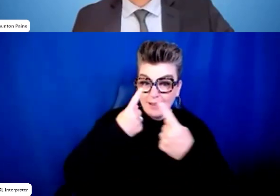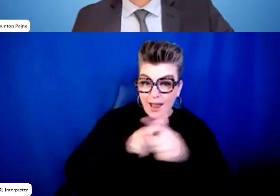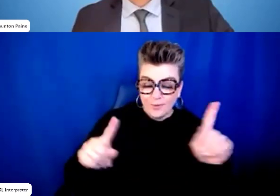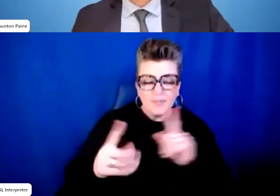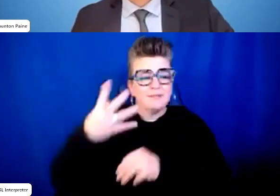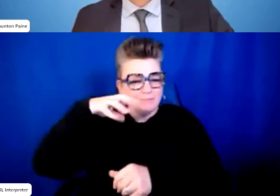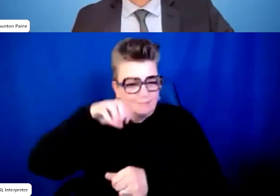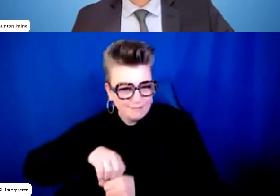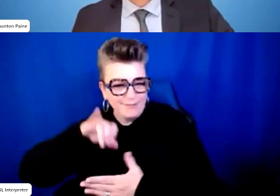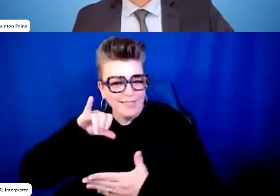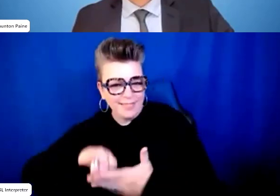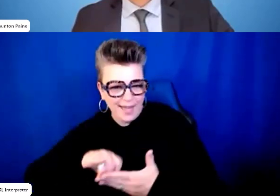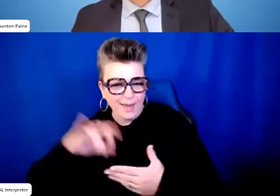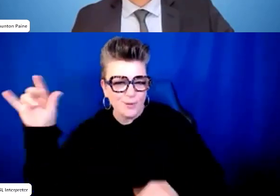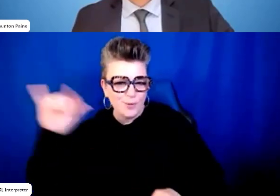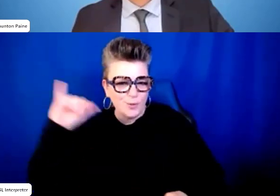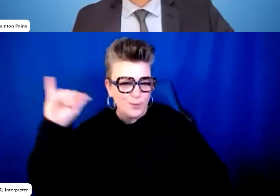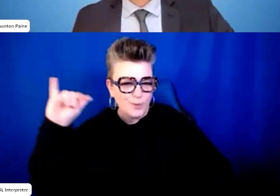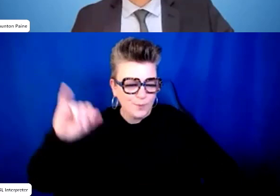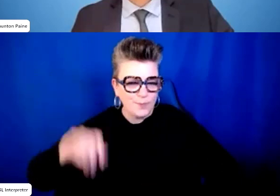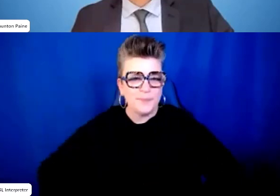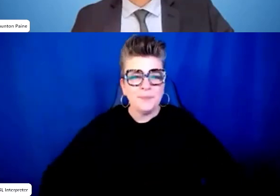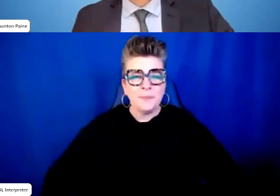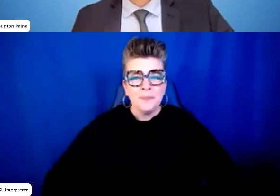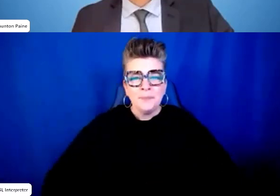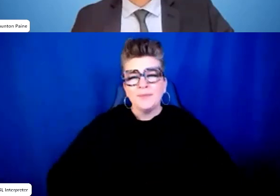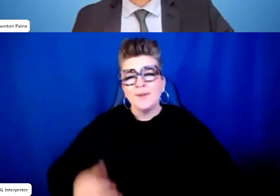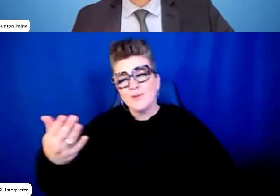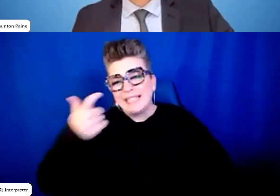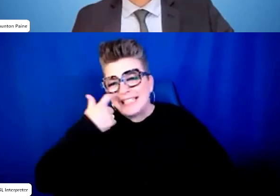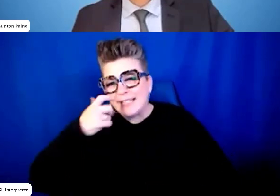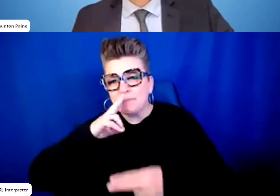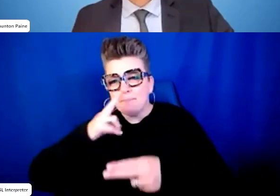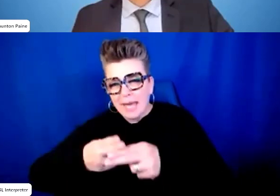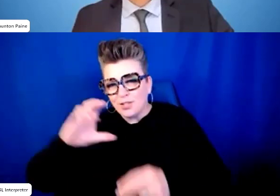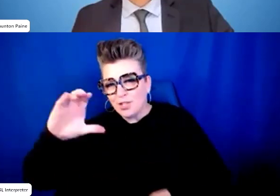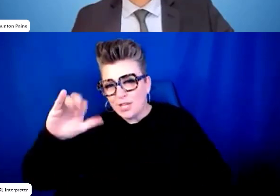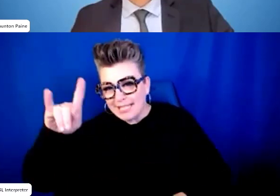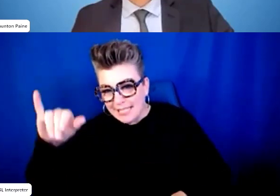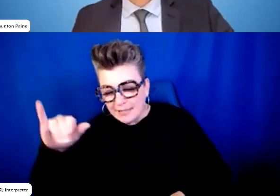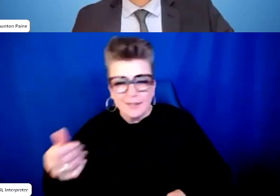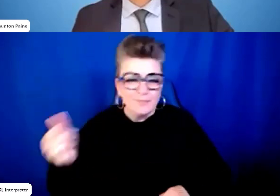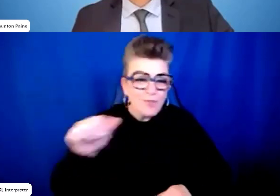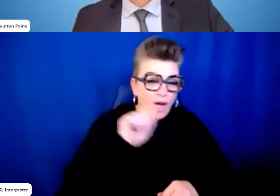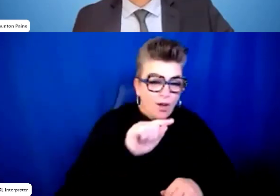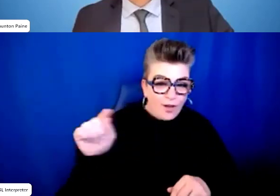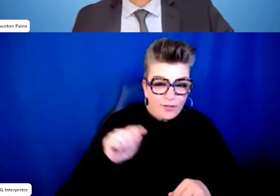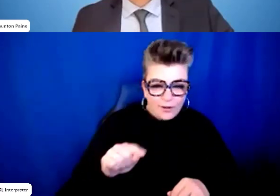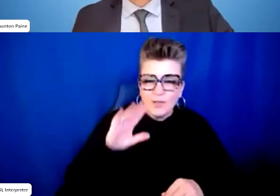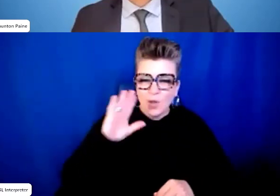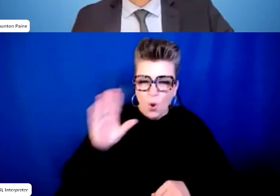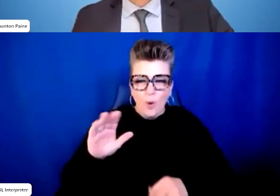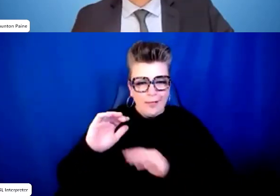So as Cindy and others have mentioned, it will be part of the terms and conditions of award